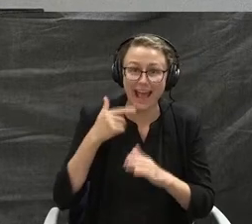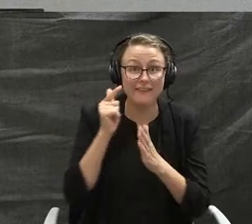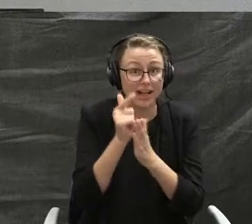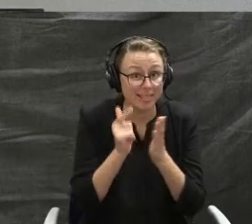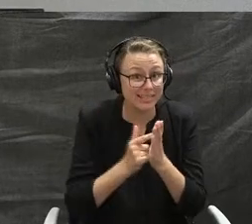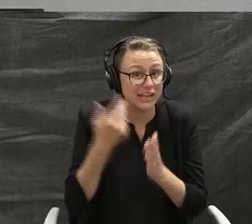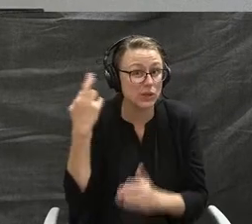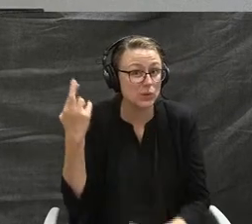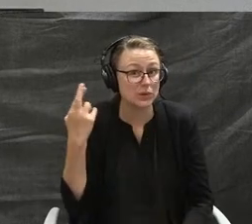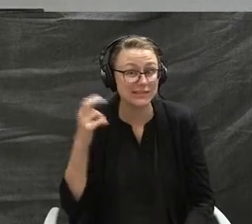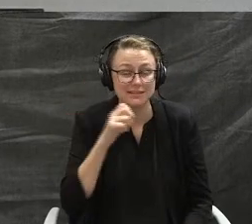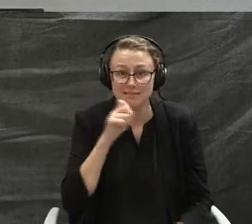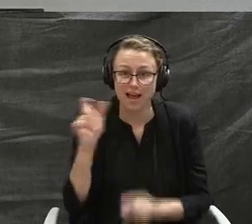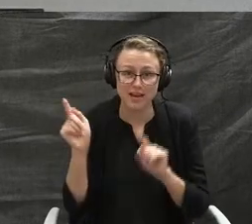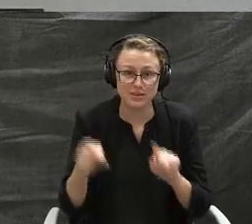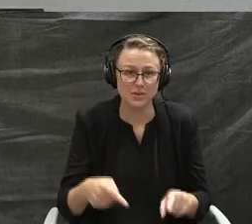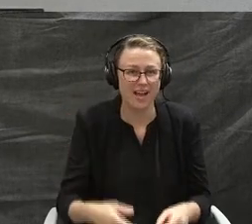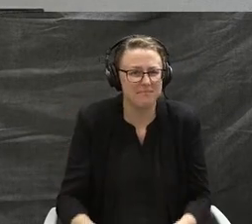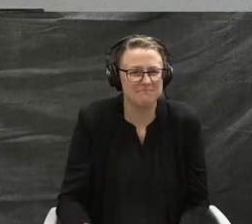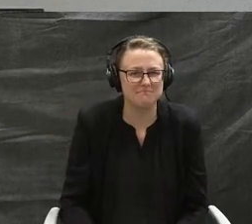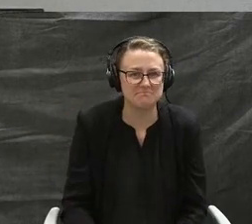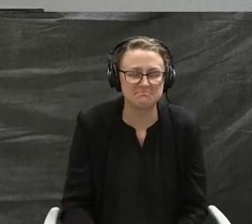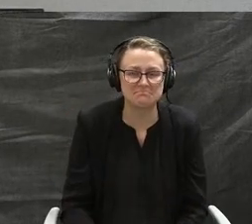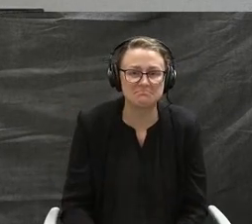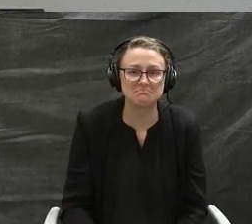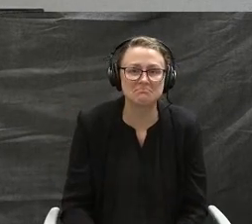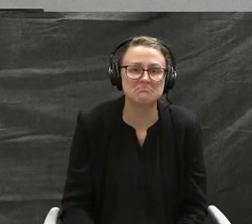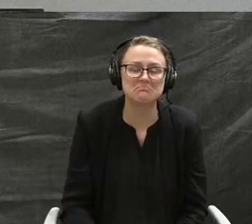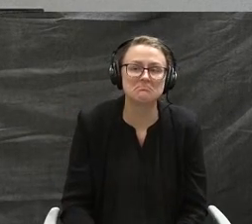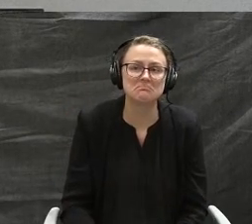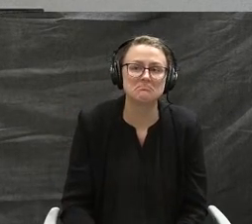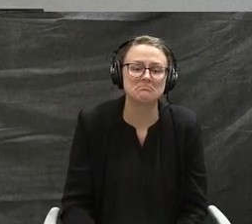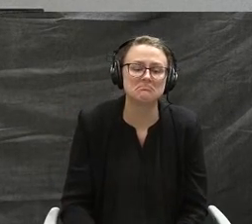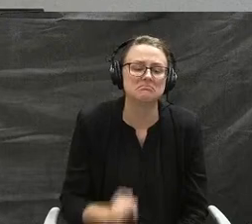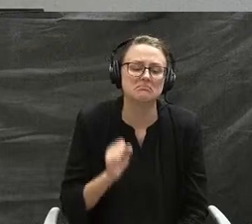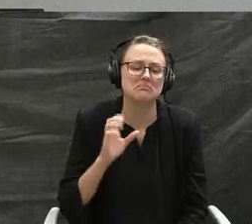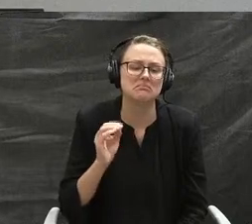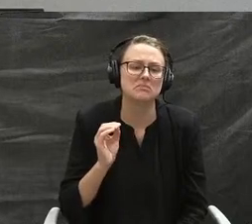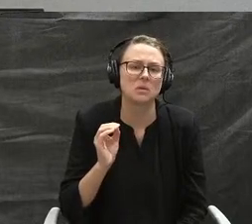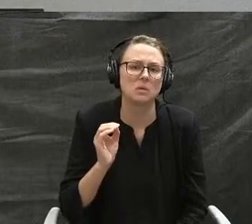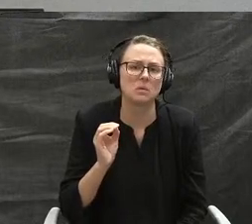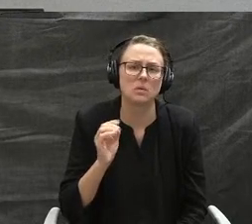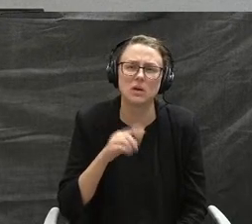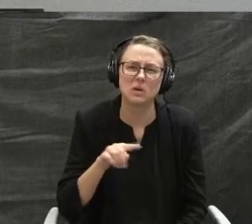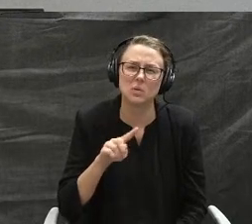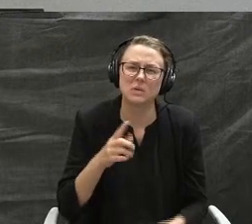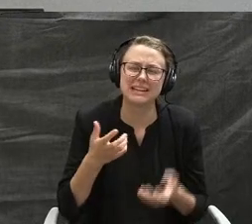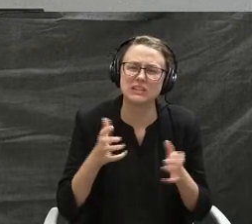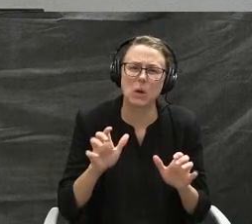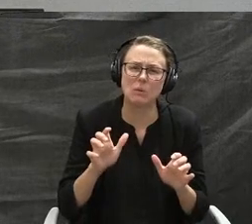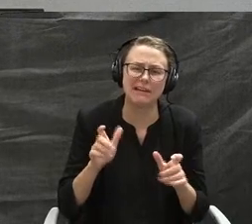So you know, we don't. We don't want to deal with those things